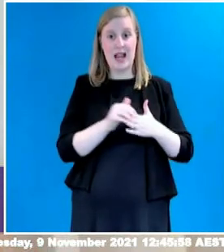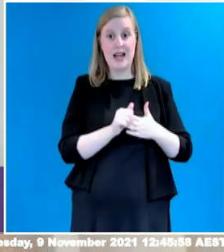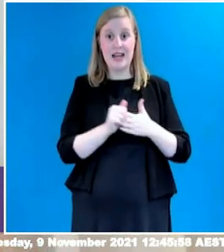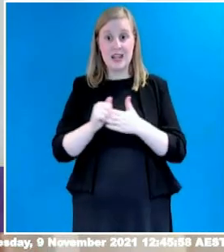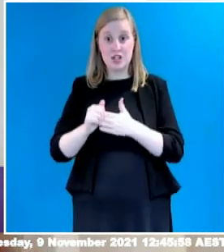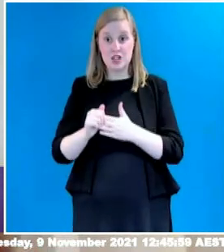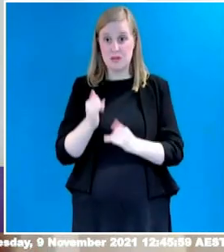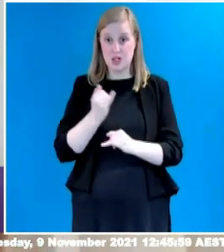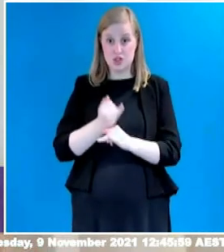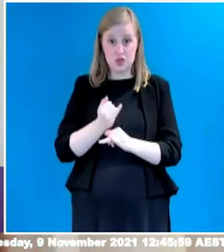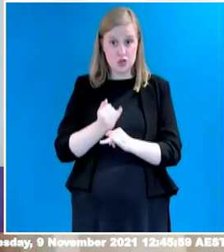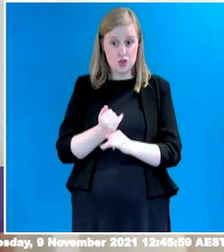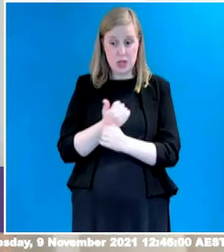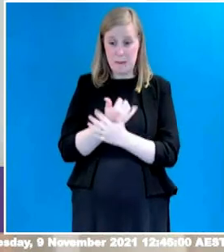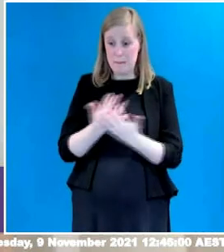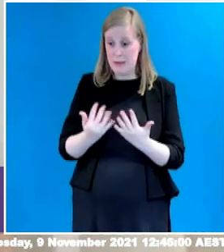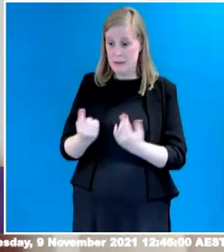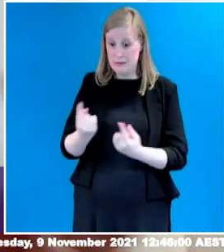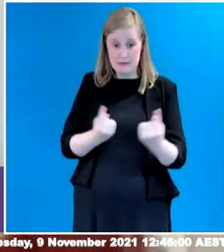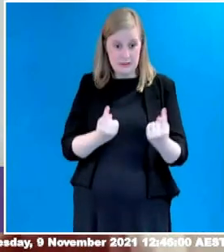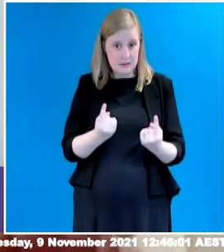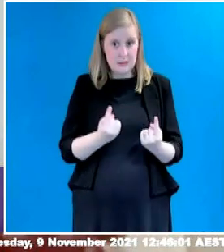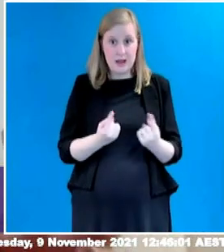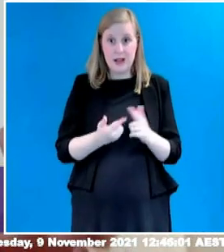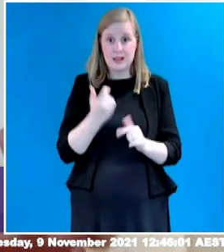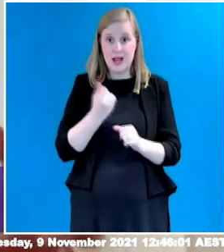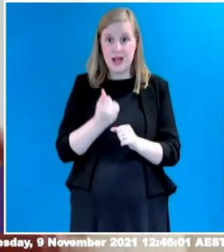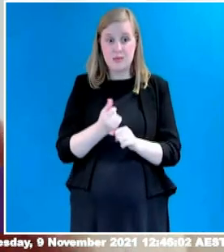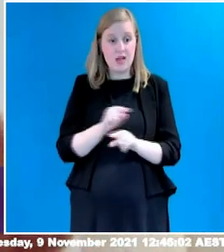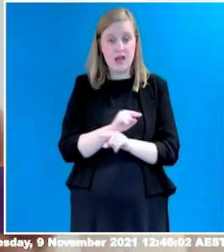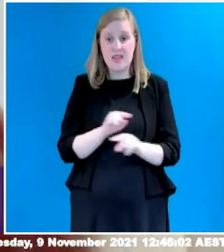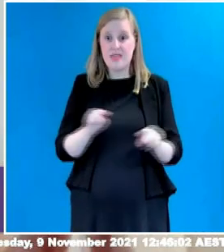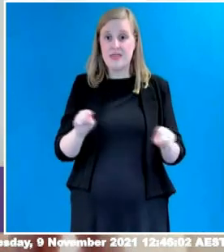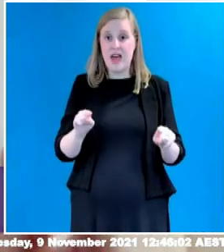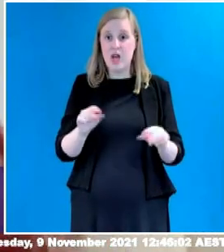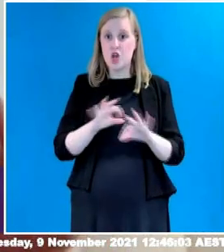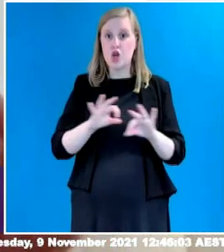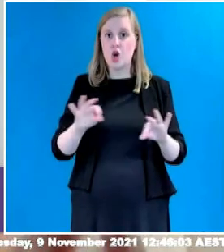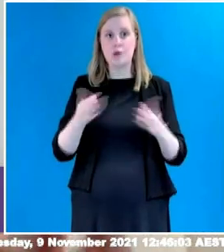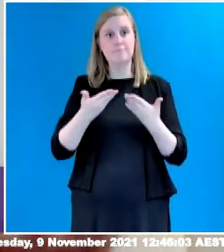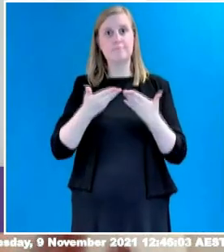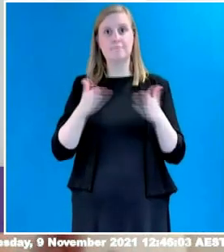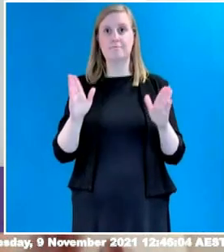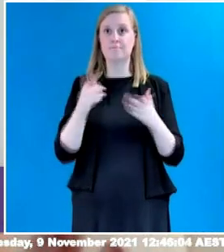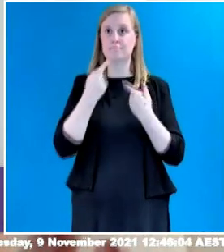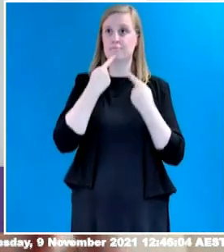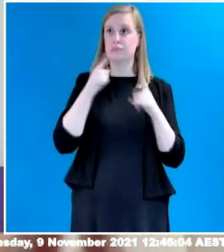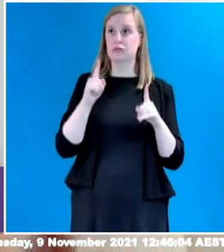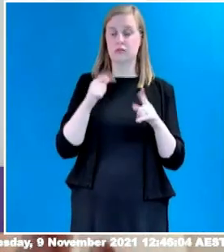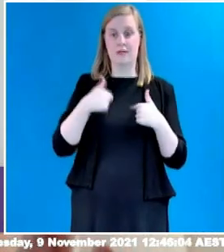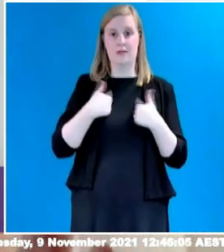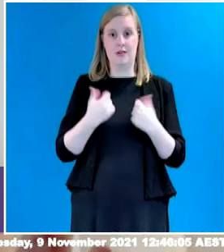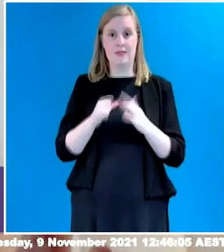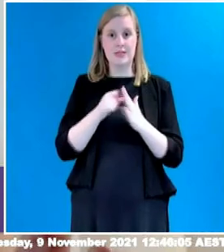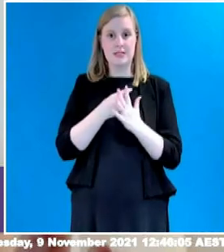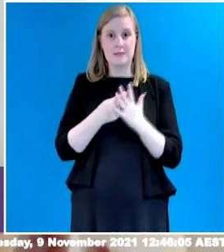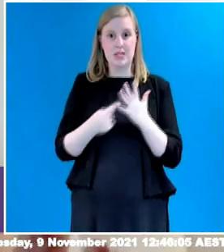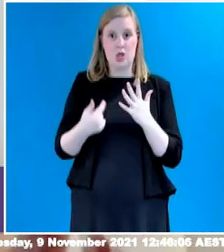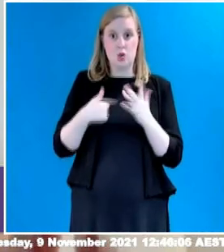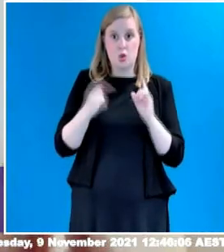Many are from people who are not openly identified because of the risk it would be to their career to openly identify.